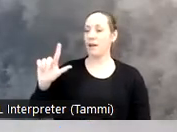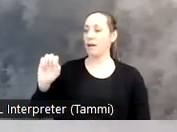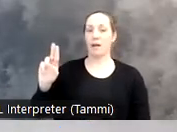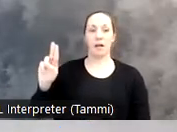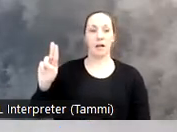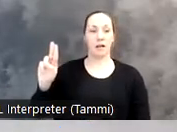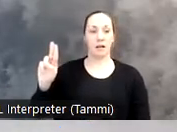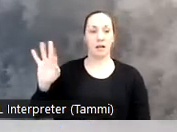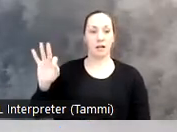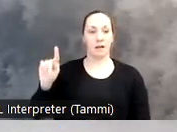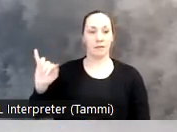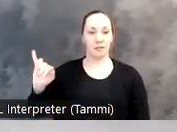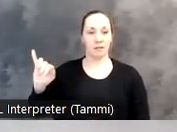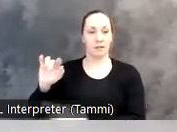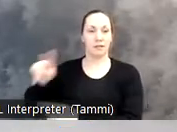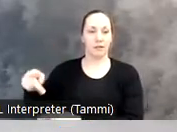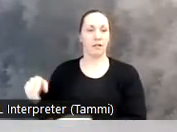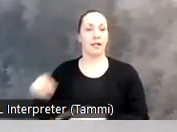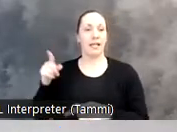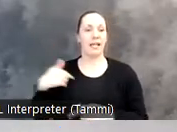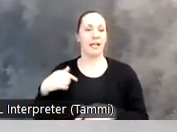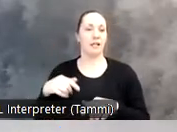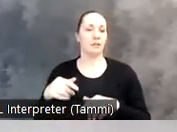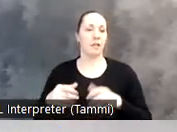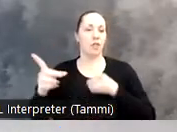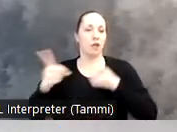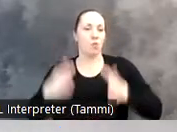to introduce the moderator, which is Mohammed Ali Loutfy,